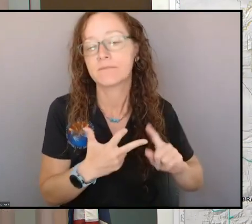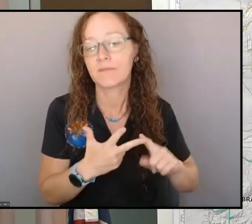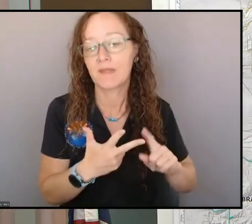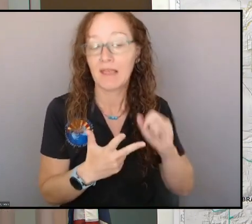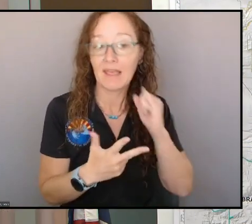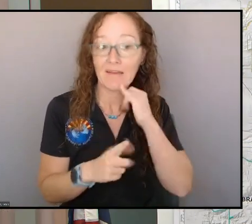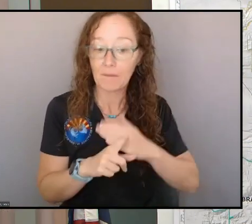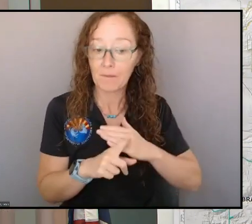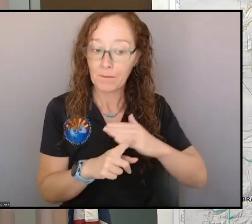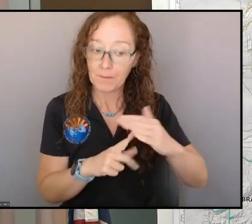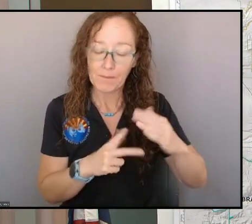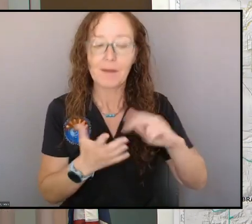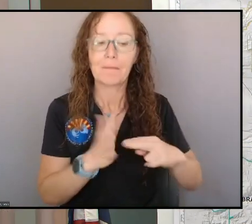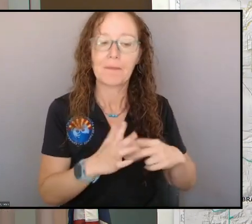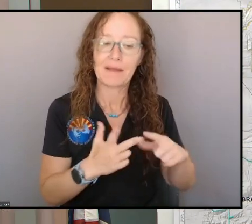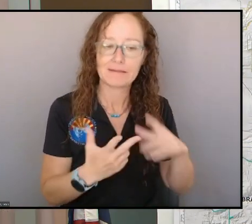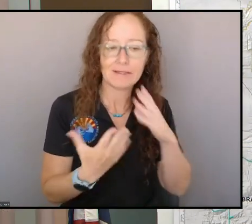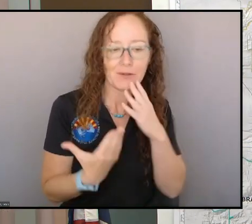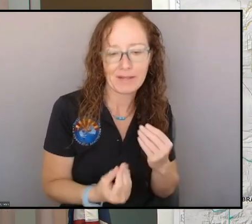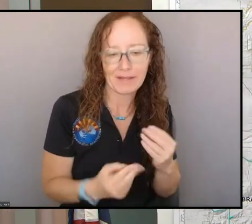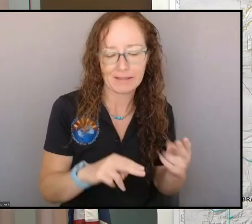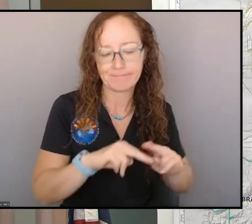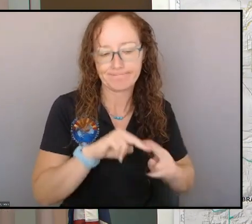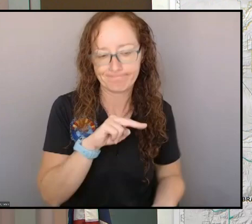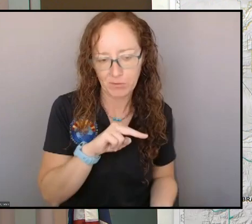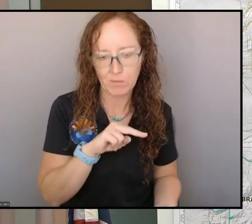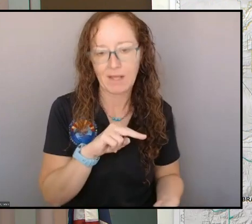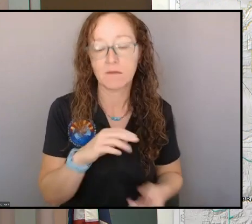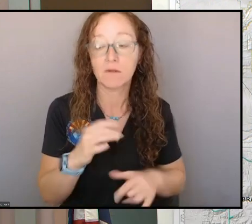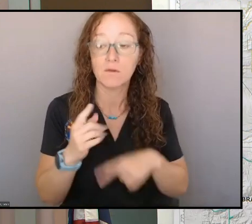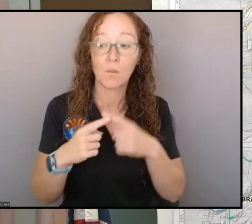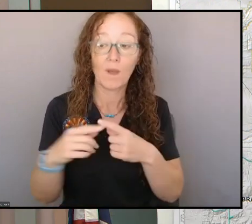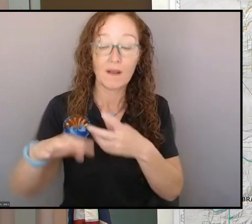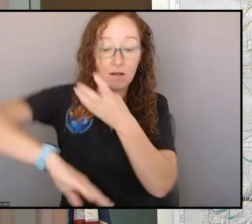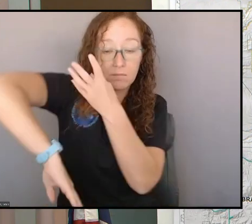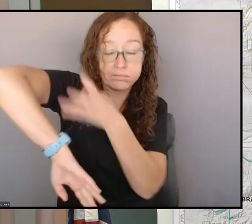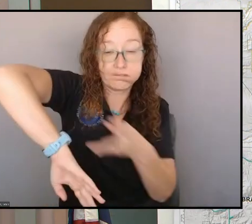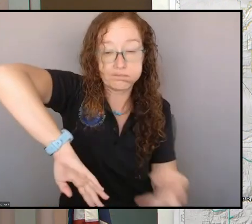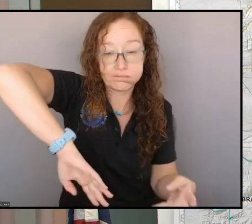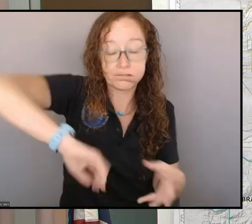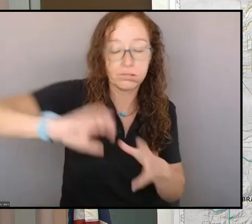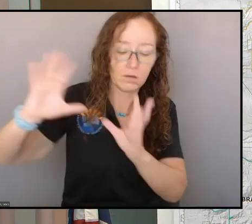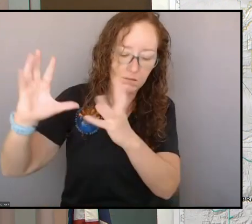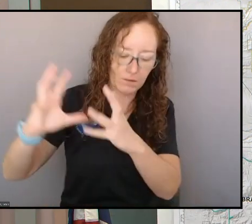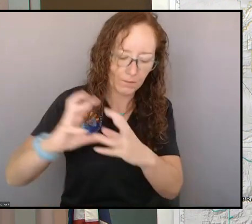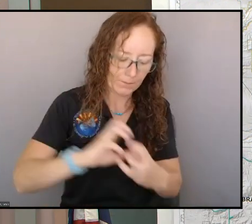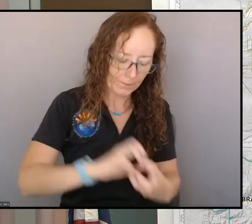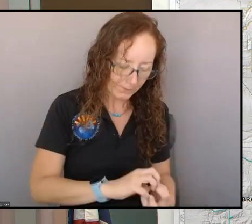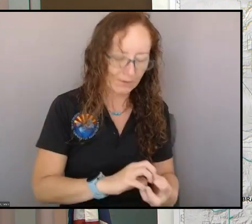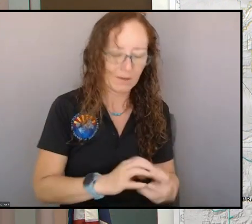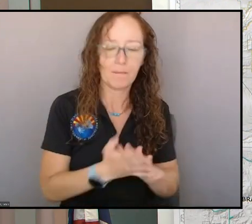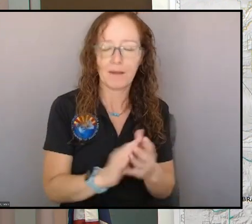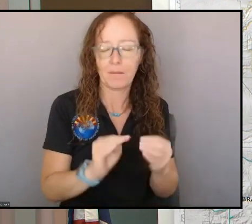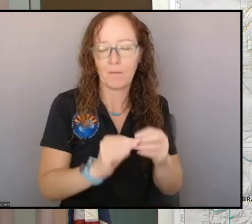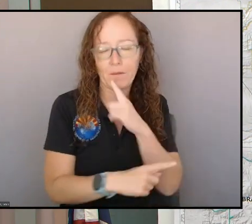typical to see much lower humidity, which is why we're expecting those single digits mostly on this eastern side of